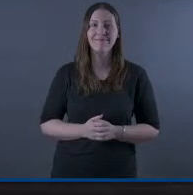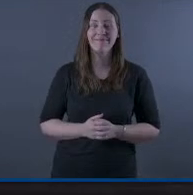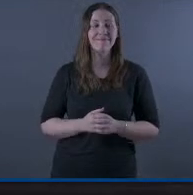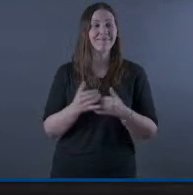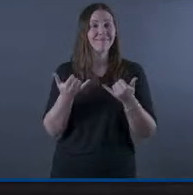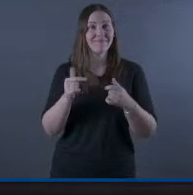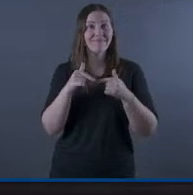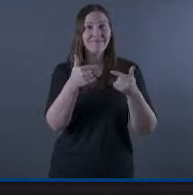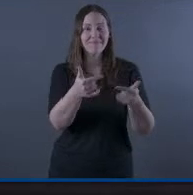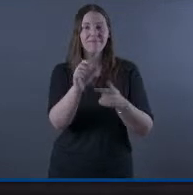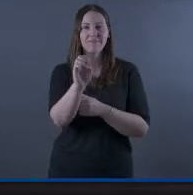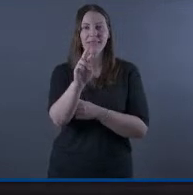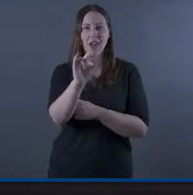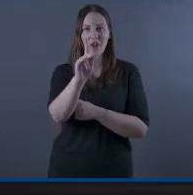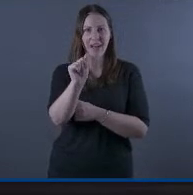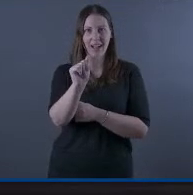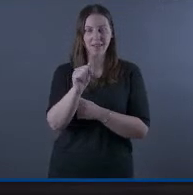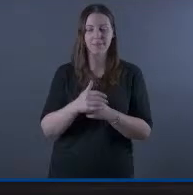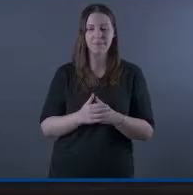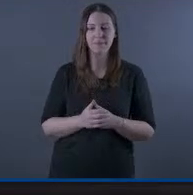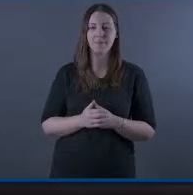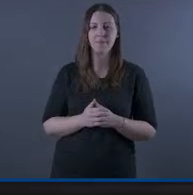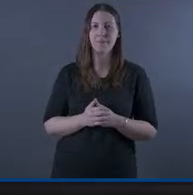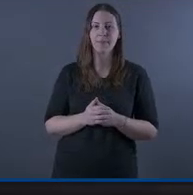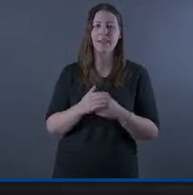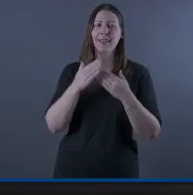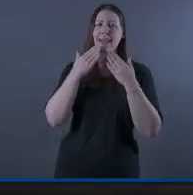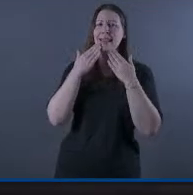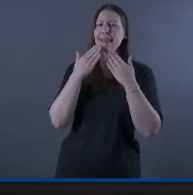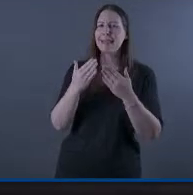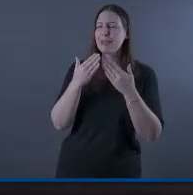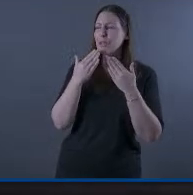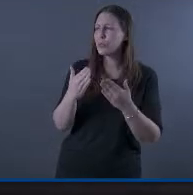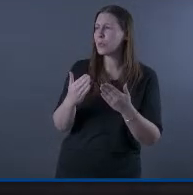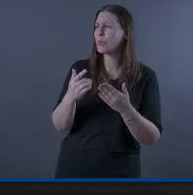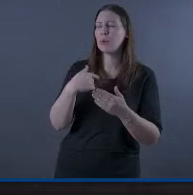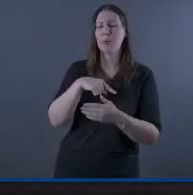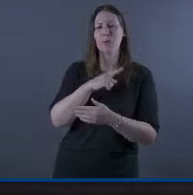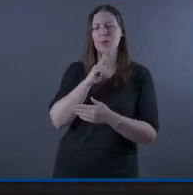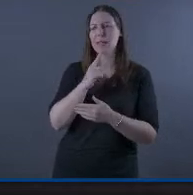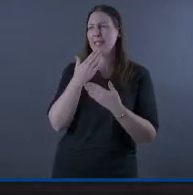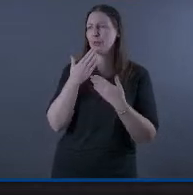We are so grateful for partners like Unity Care Northwest and the heart that you bring to this work.